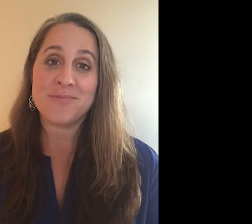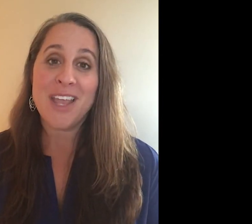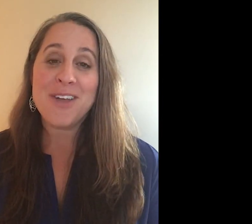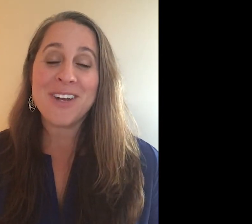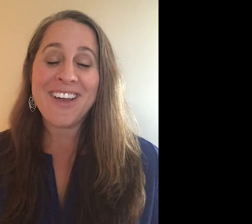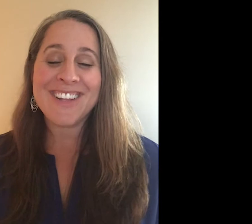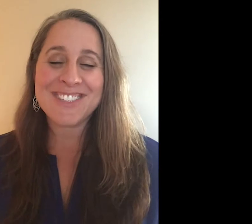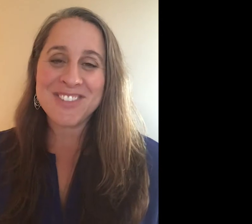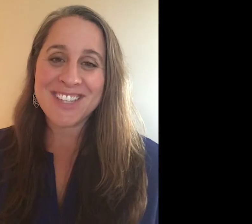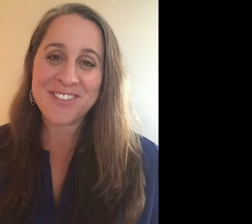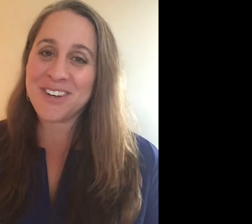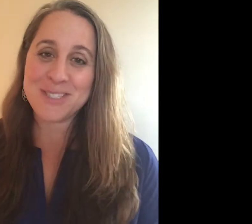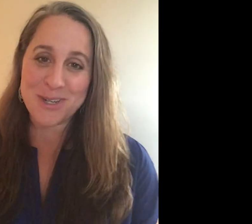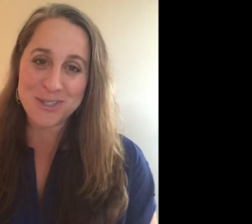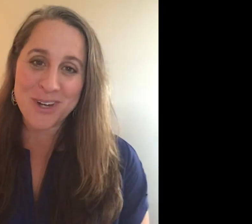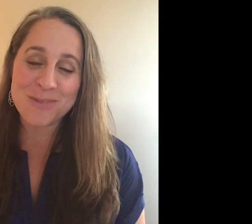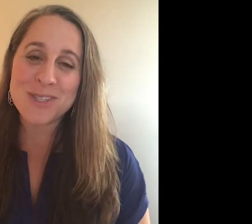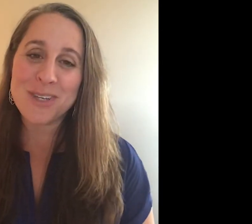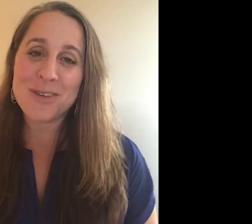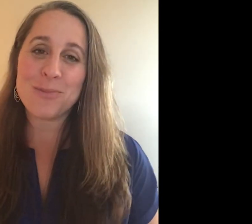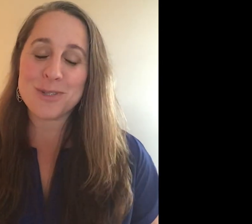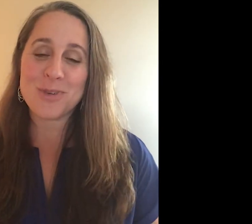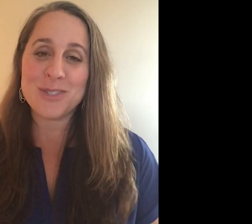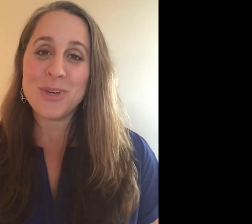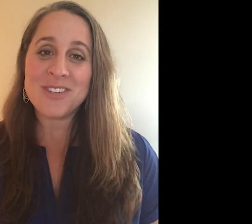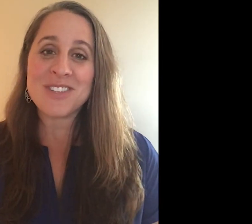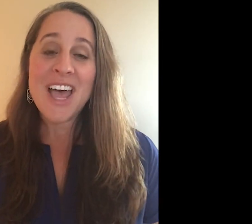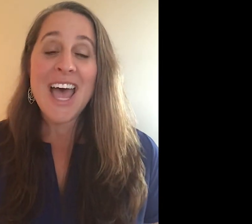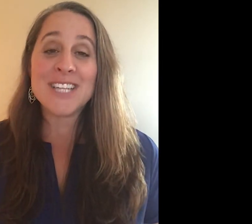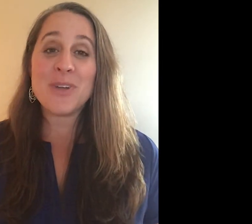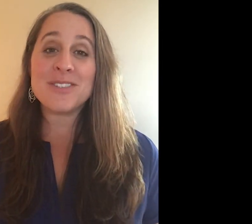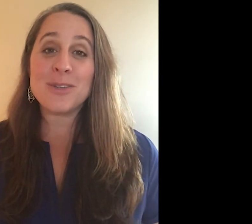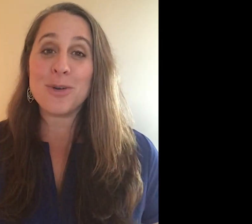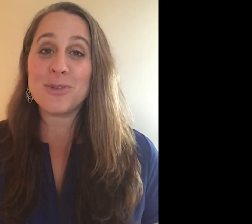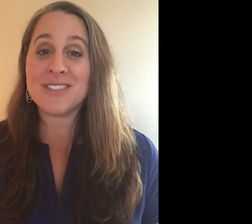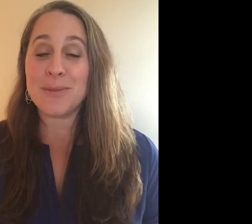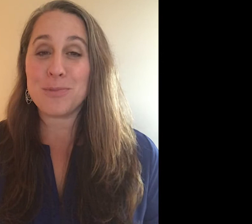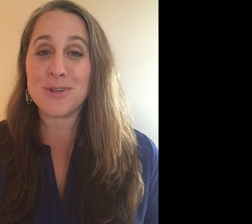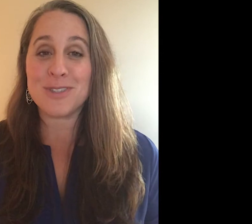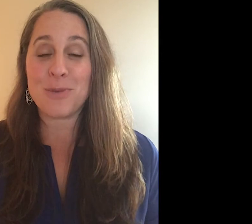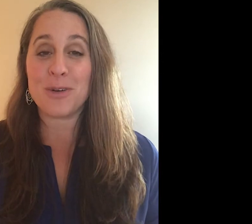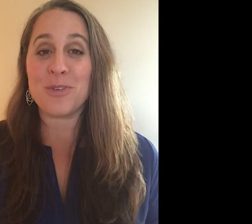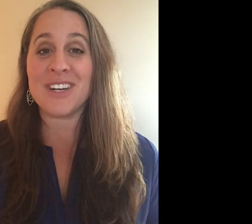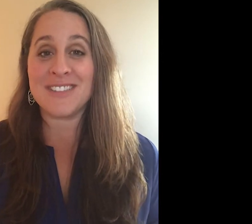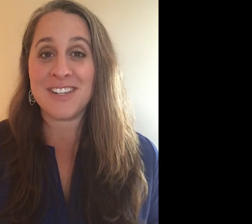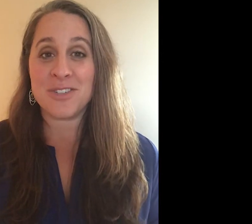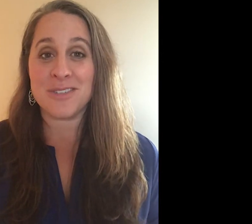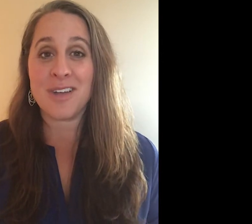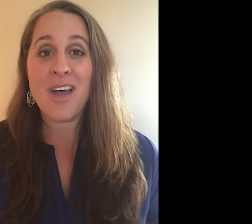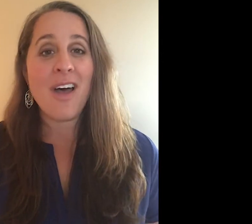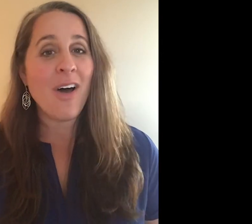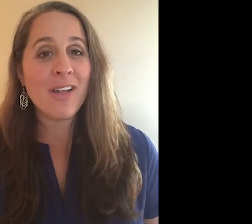So I want to give a special welcome to our Begin with Books prize win and their local Disabled Persons Organization partners,